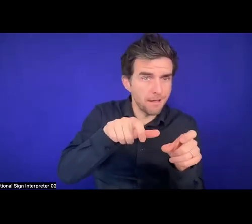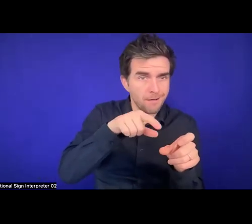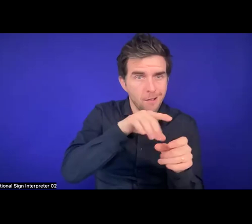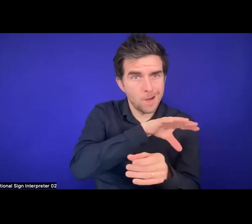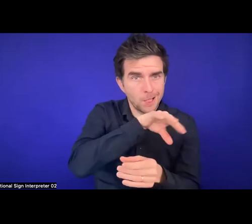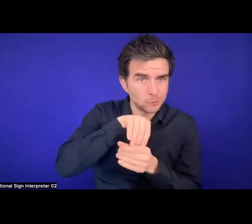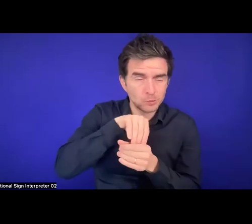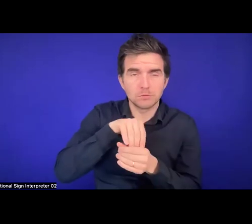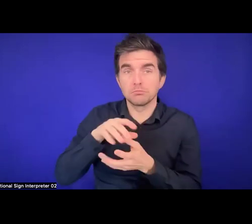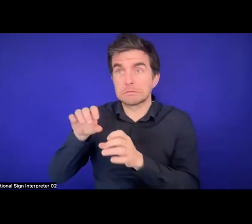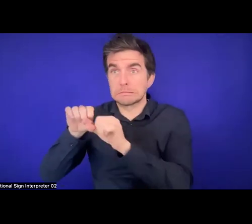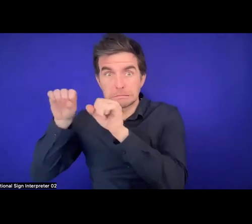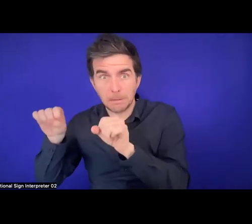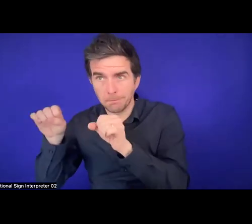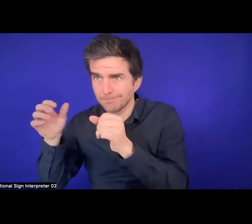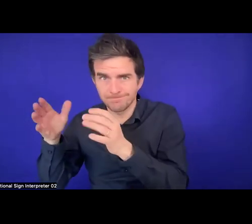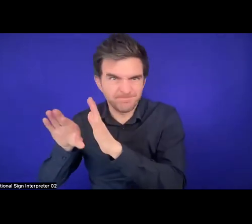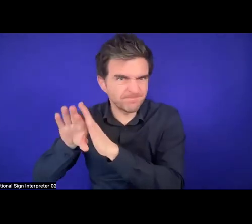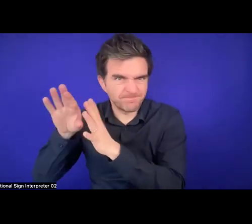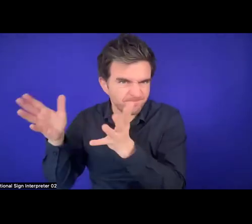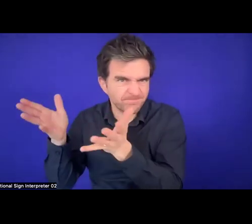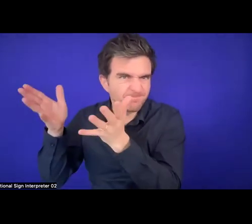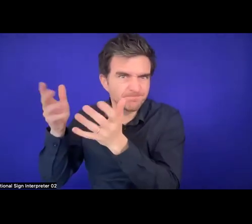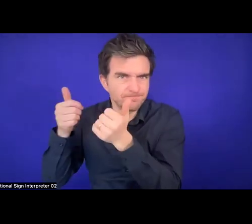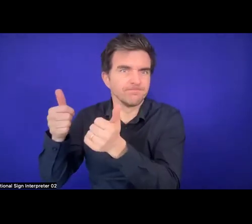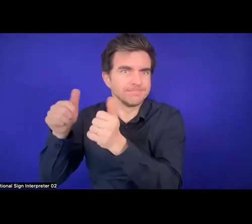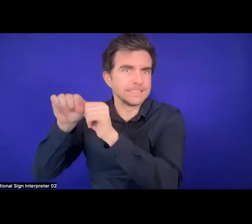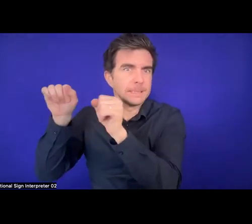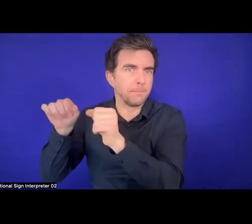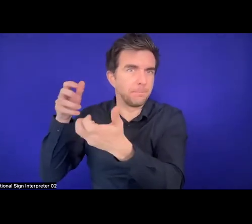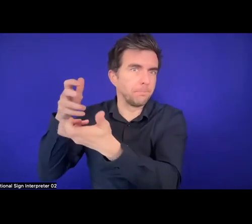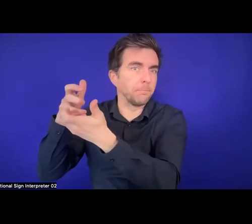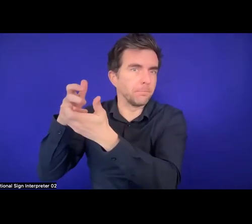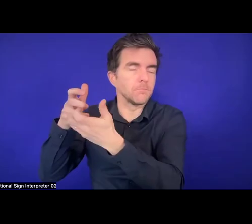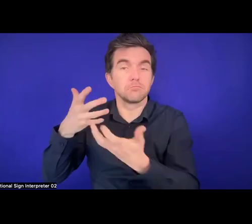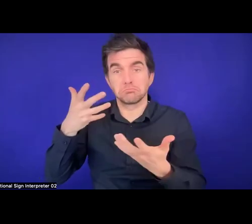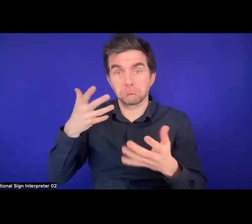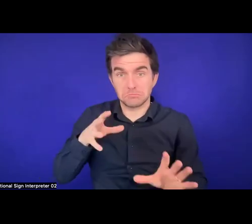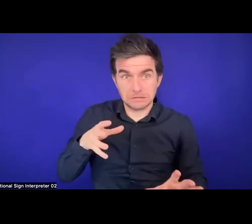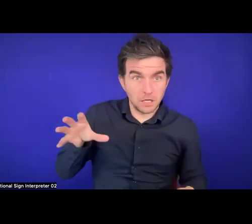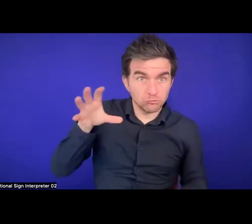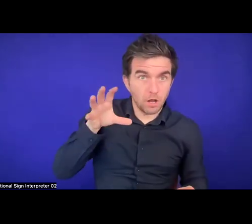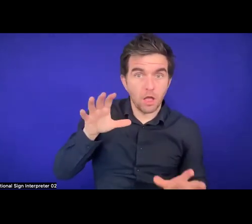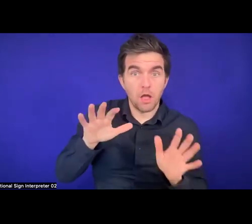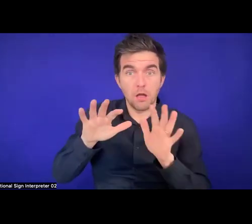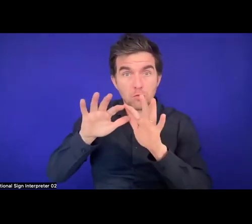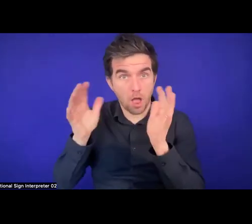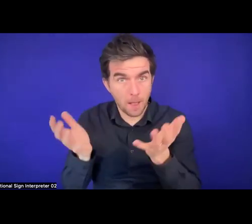to national, global and regional advocacy, to technical advice and working with